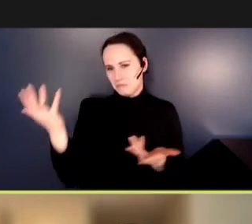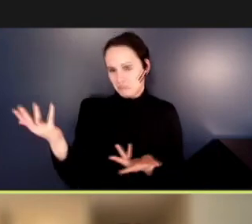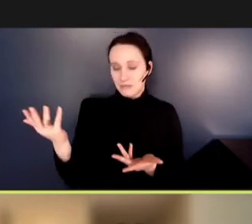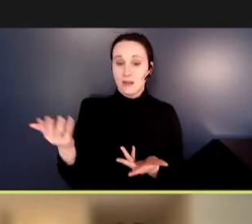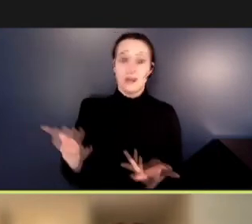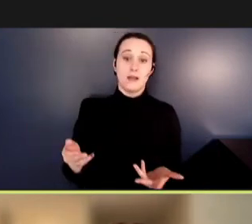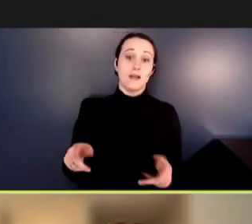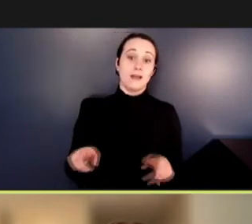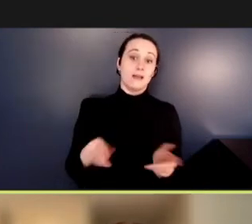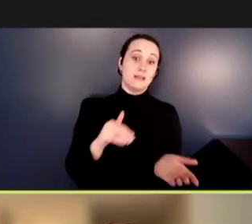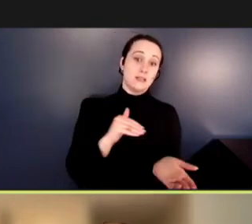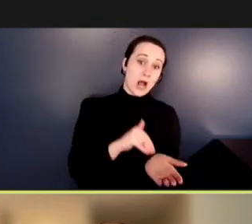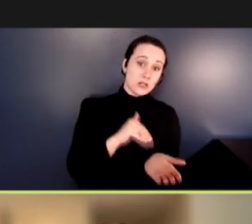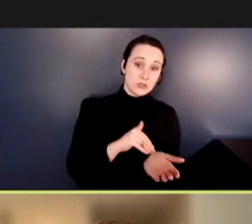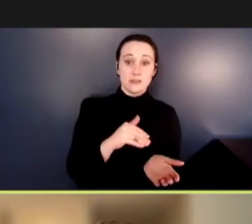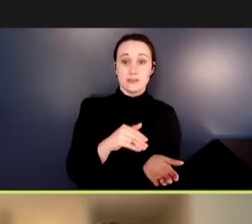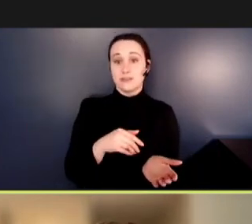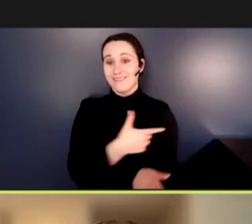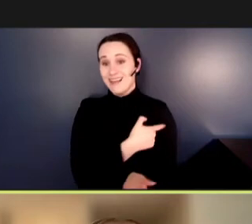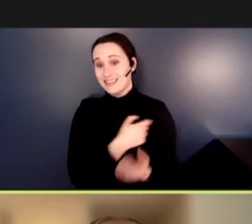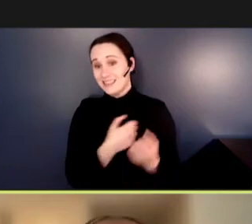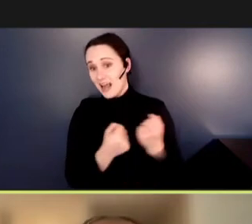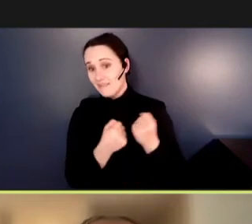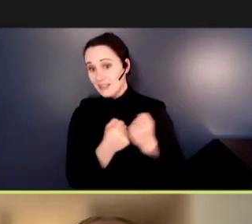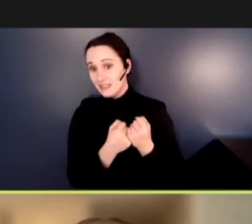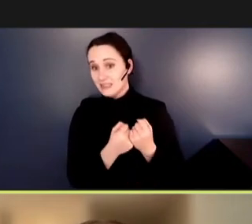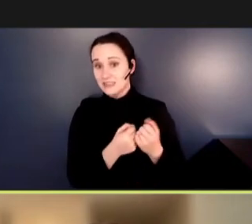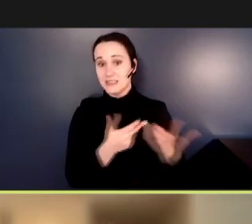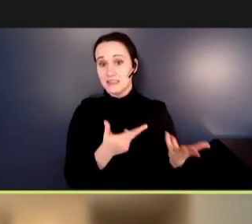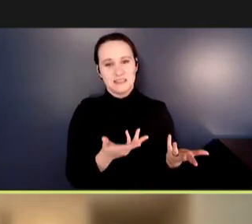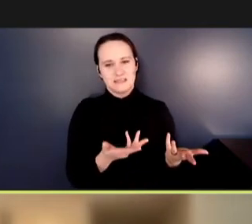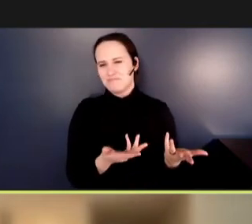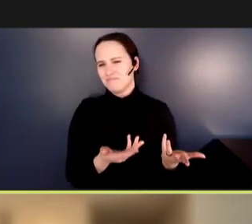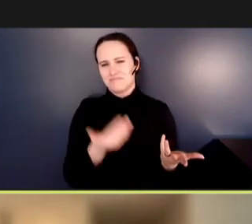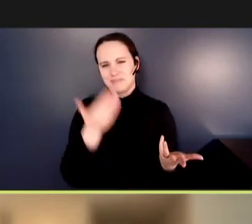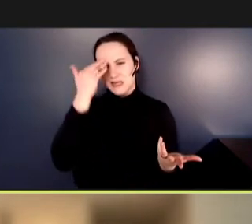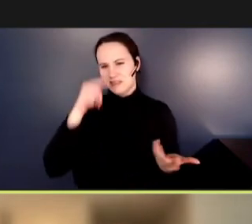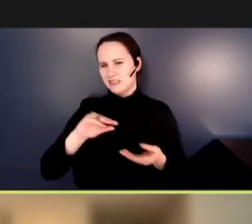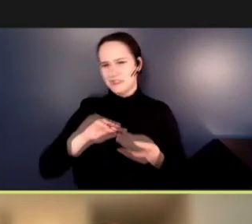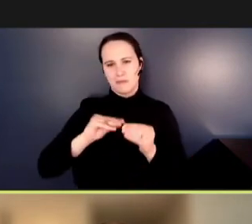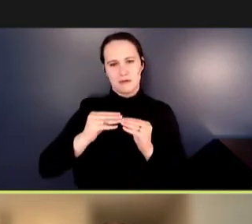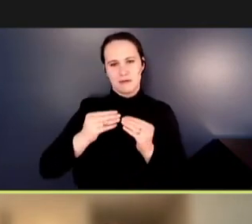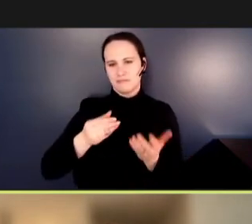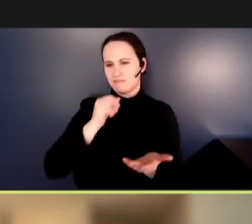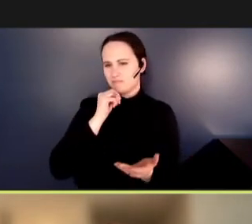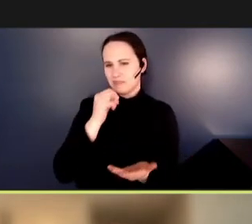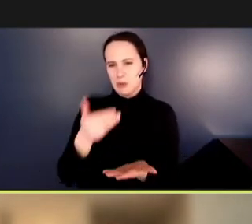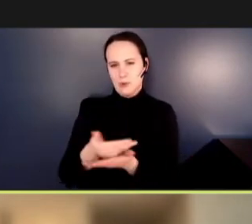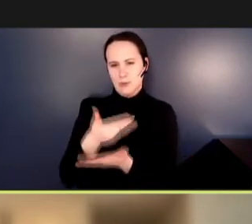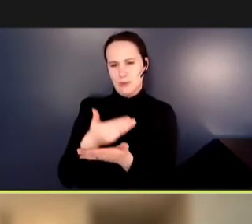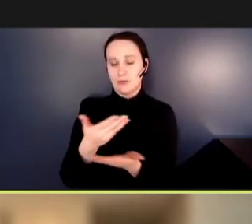vaccine advocates, so these facts are not new to you, but I felt it important to emphasize